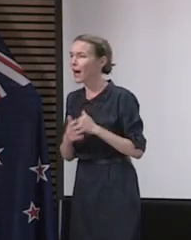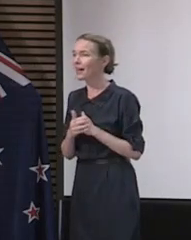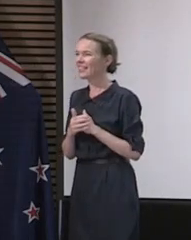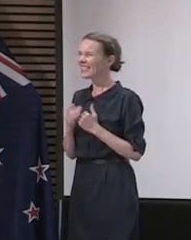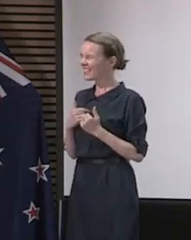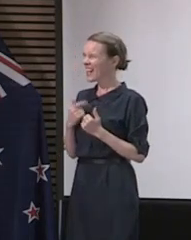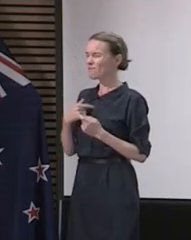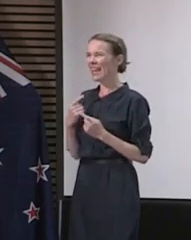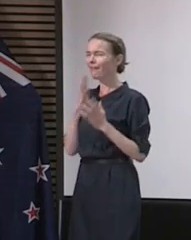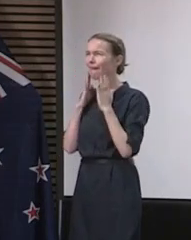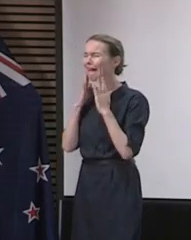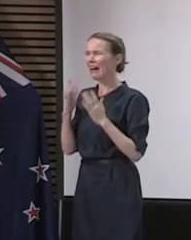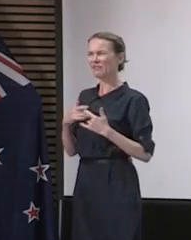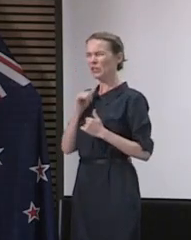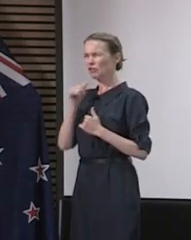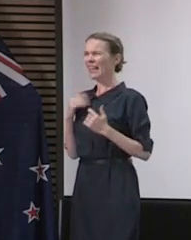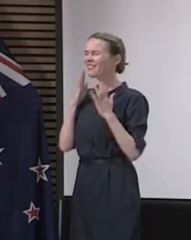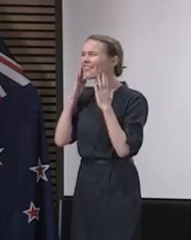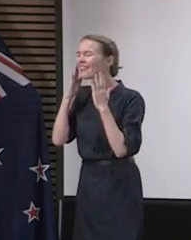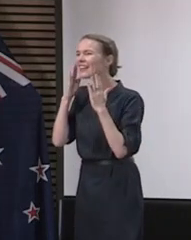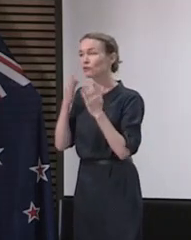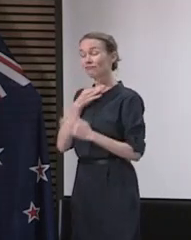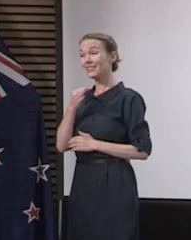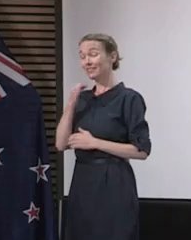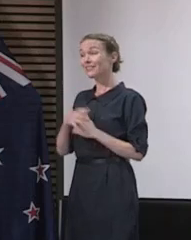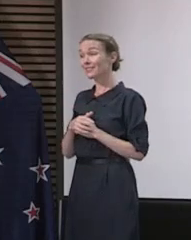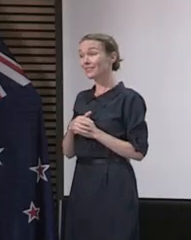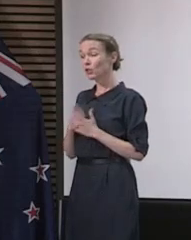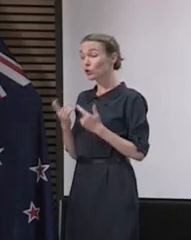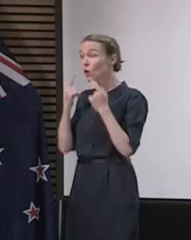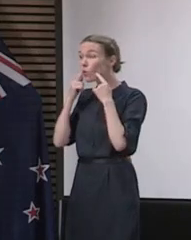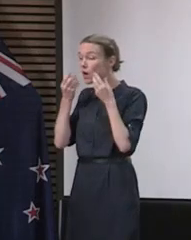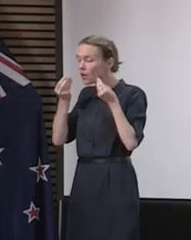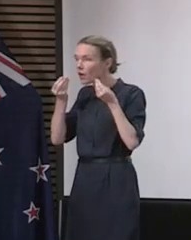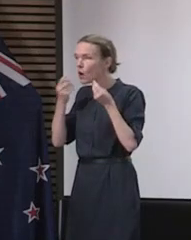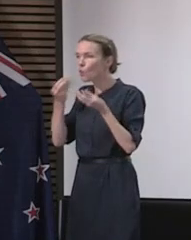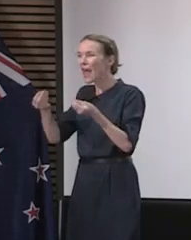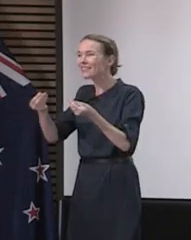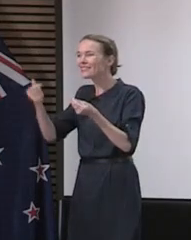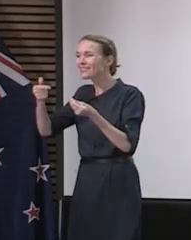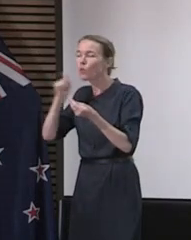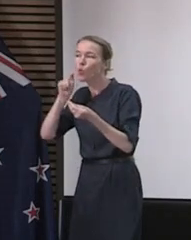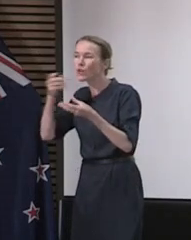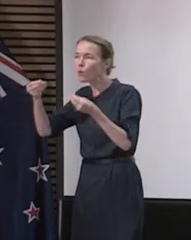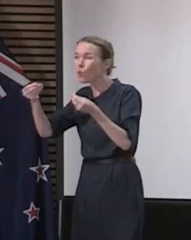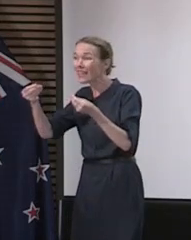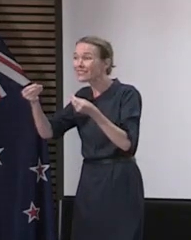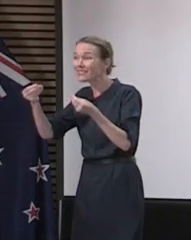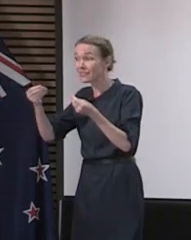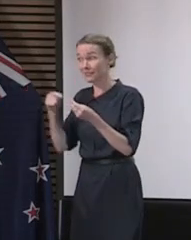spend day after day in an operating theatre, the tendency is to then keep put you are your hands to your